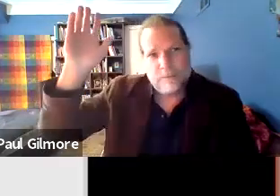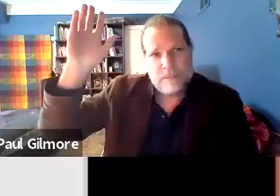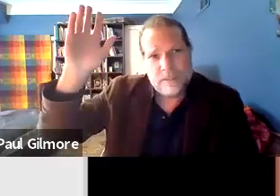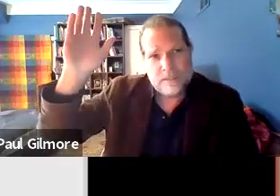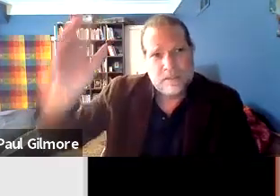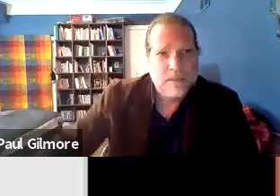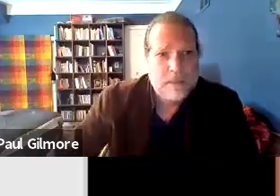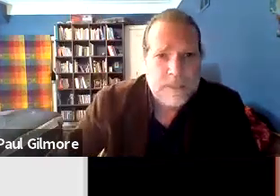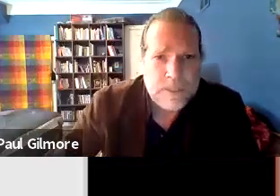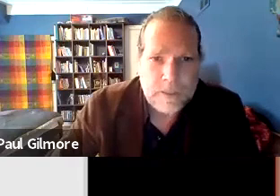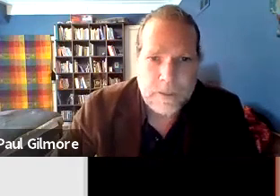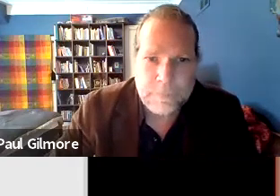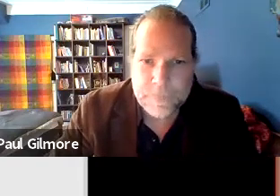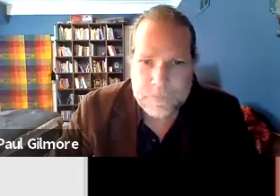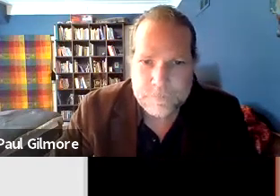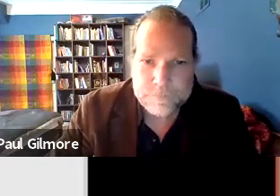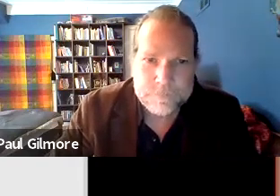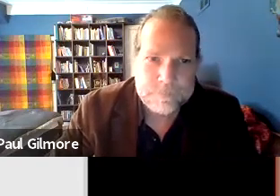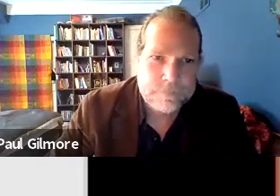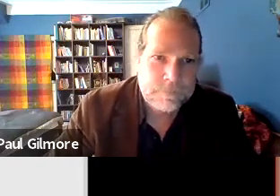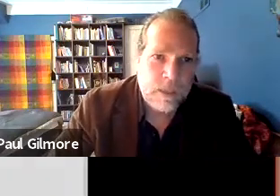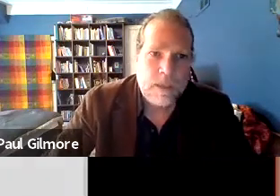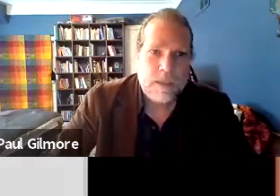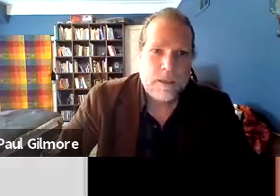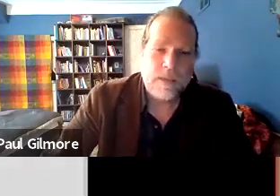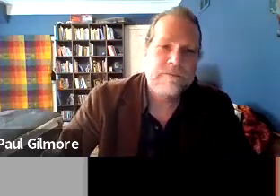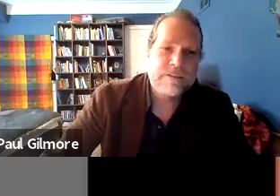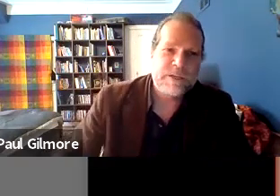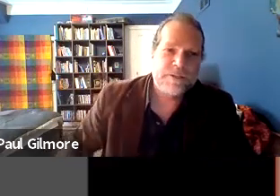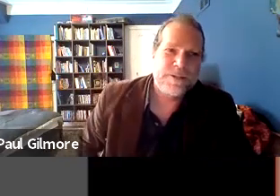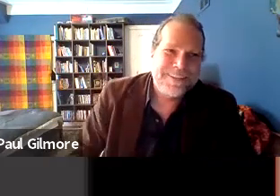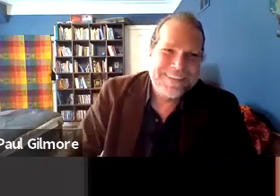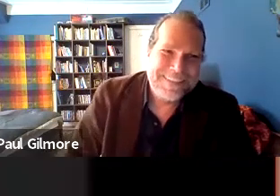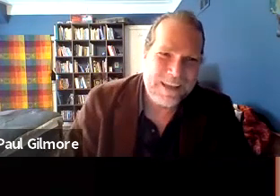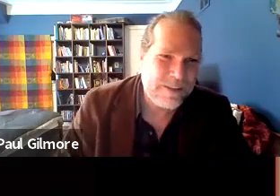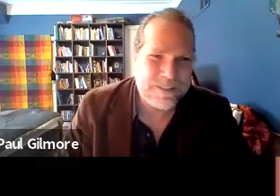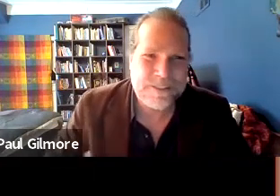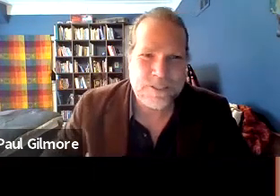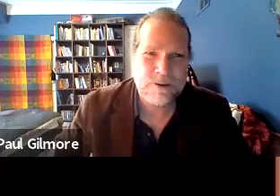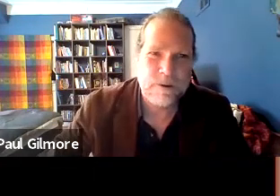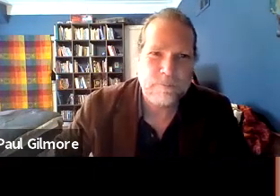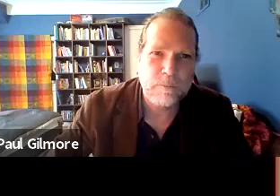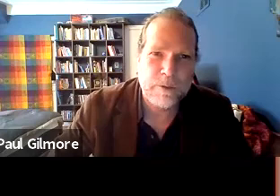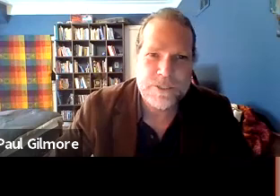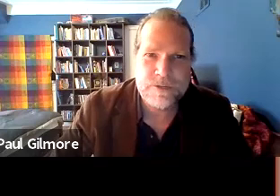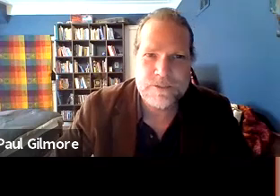want to be a citizen. I love this picture. This is such a great one, Mulberry Street,